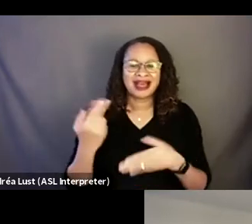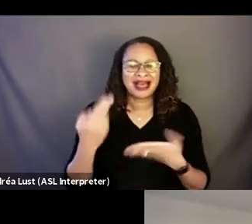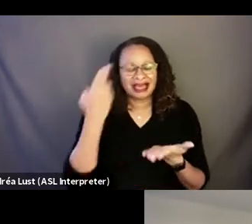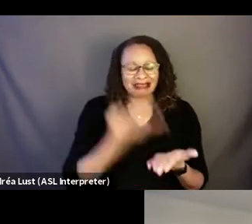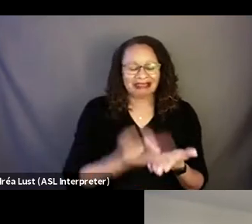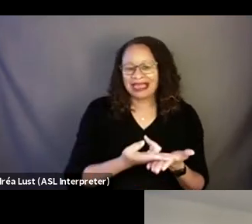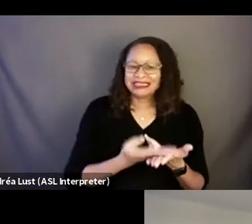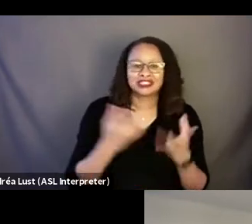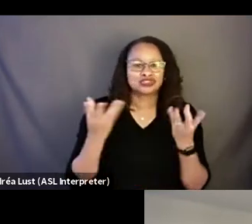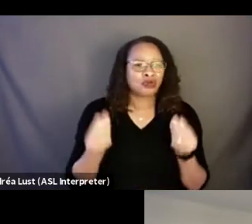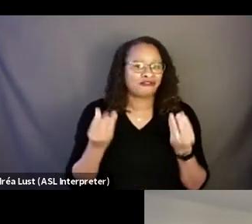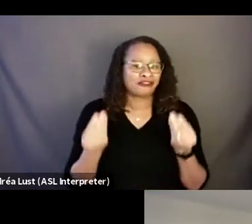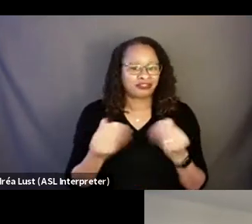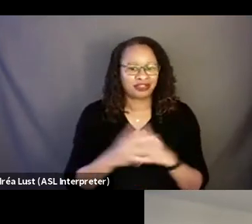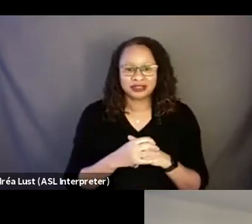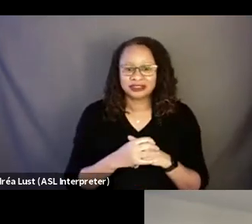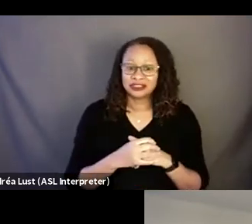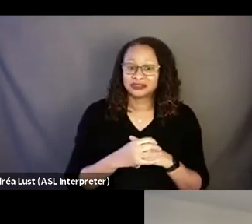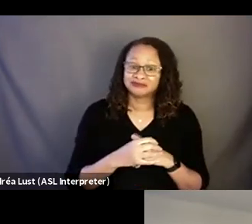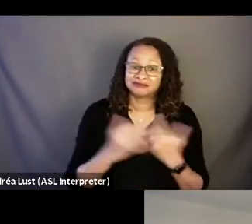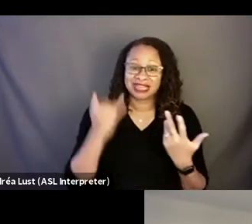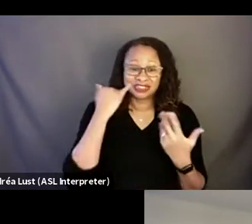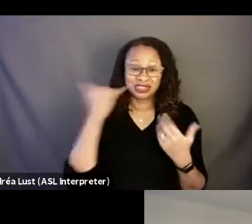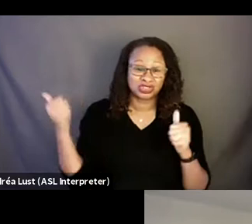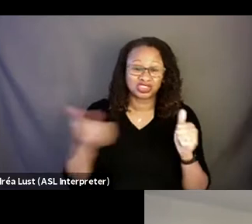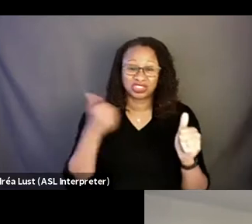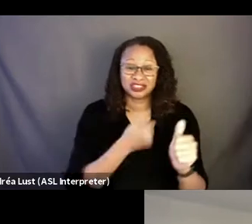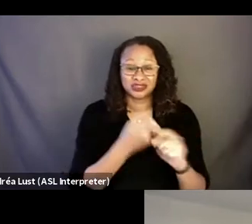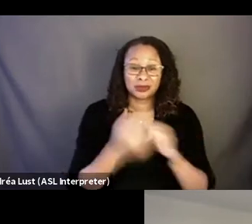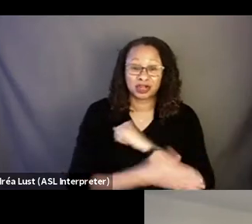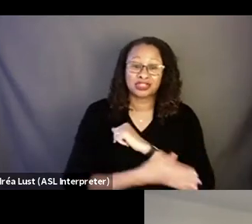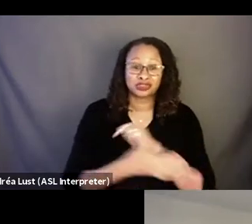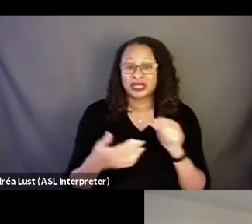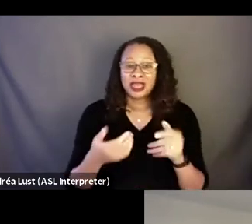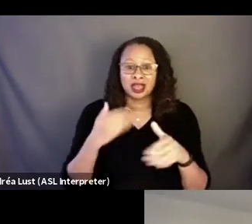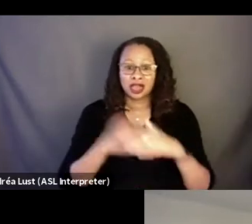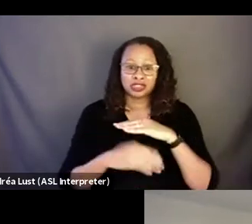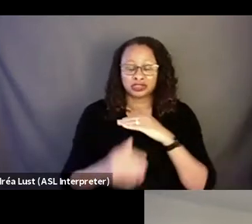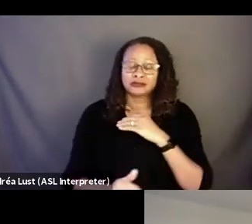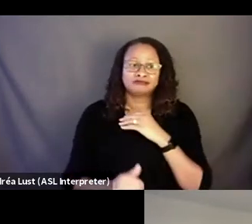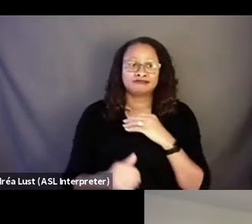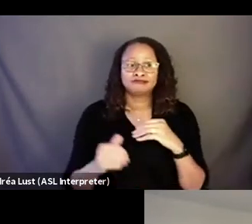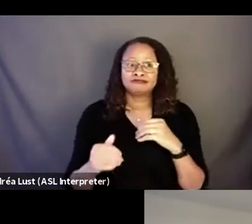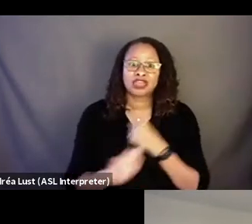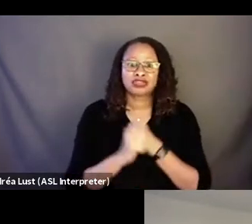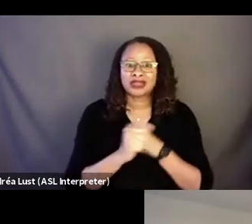for anybody who's been chased out of their country, under threats of death. She's living in North America with her son